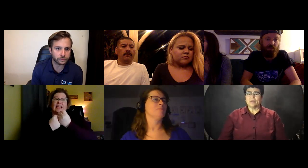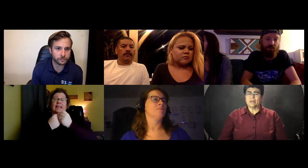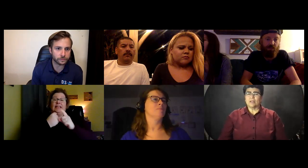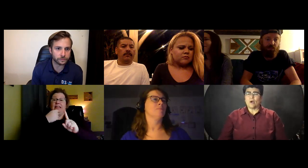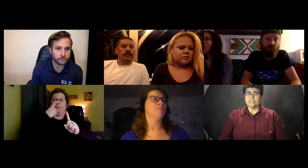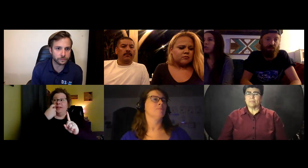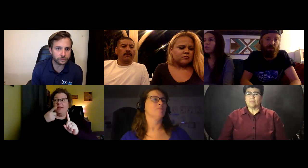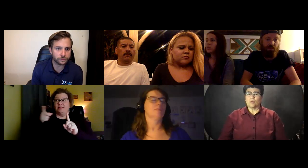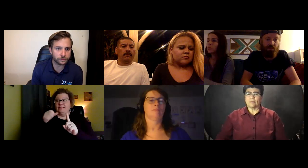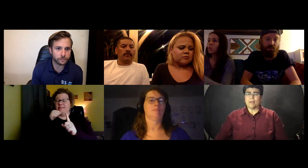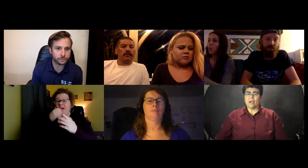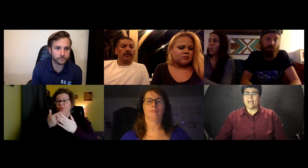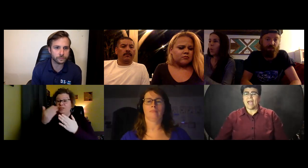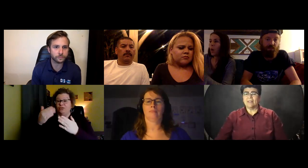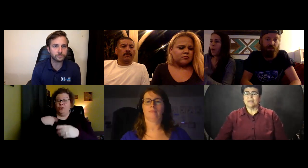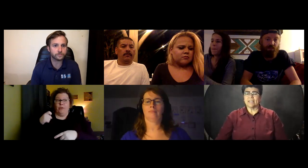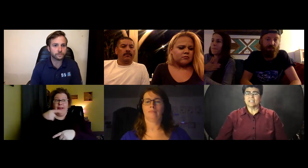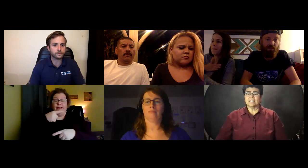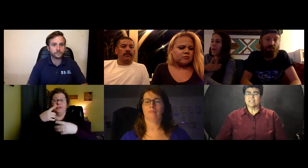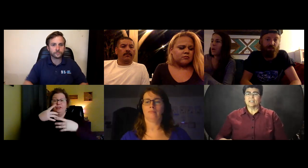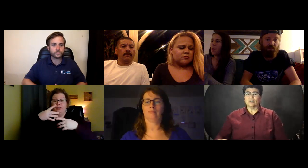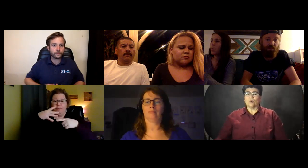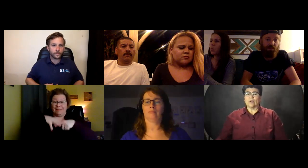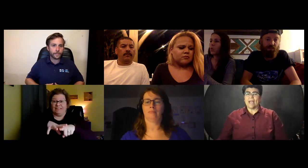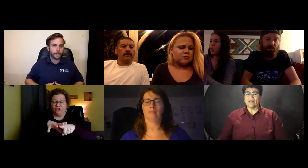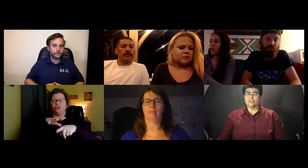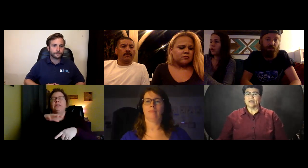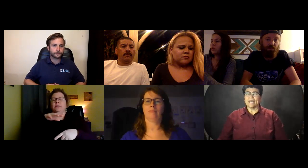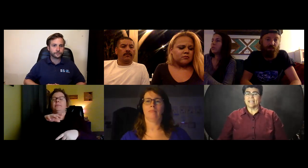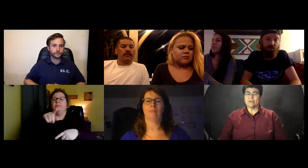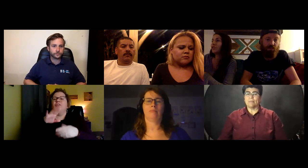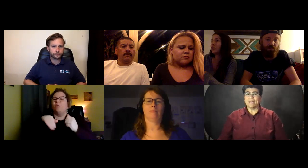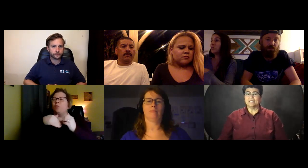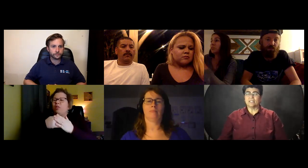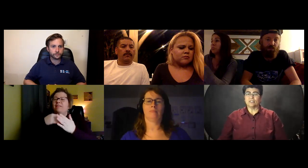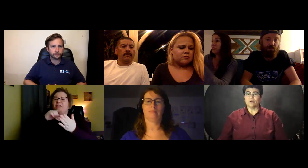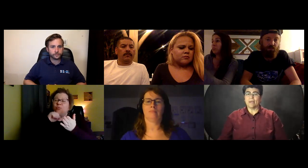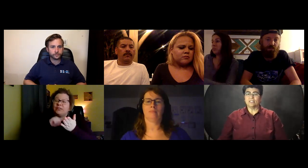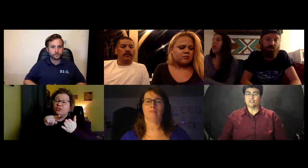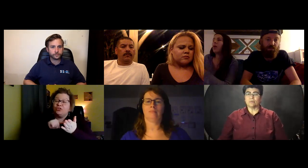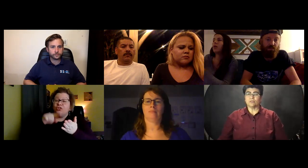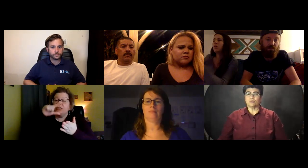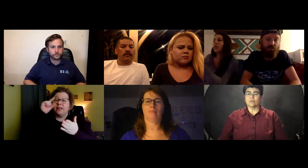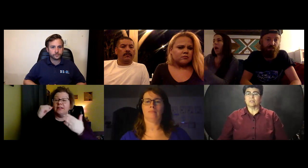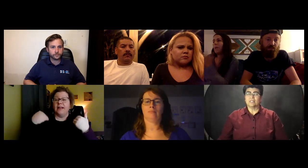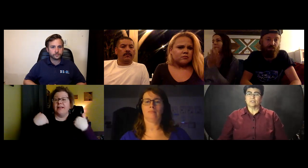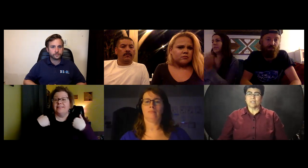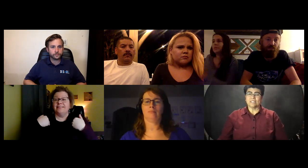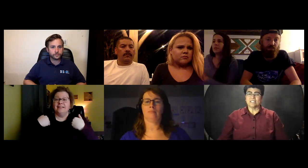you know as a with a parent advocate you know we had to get him mains